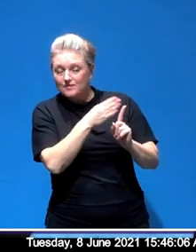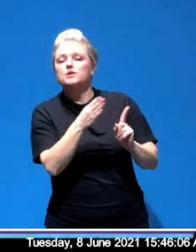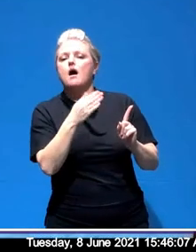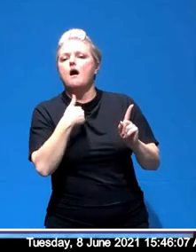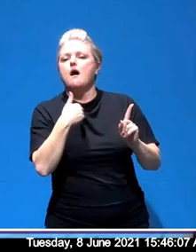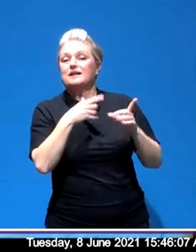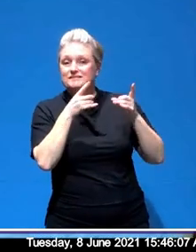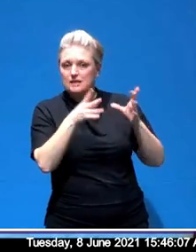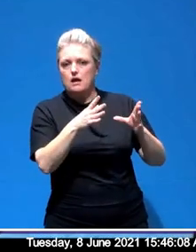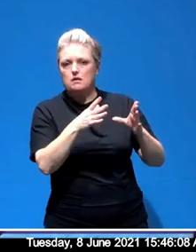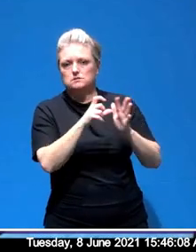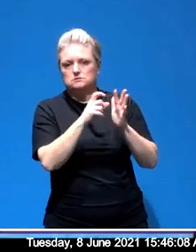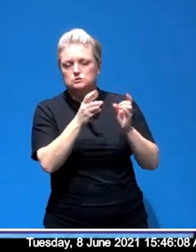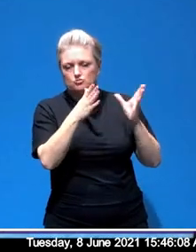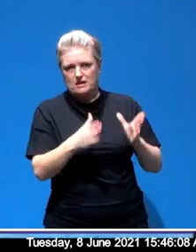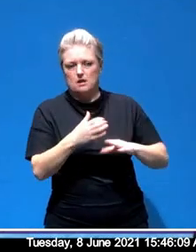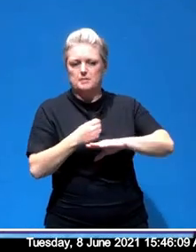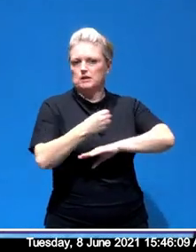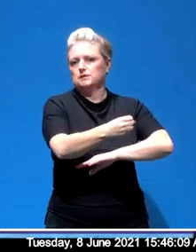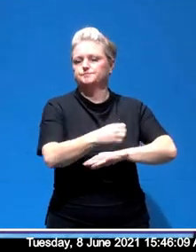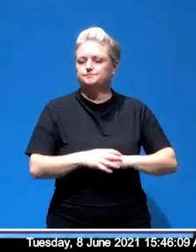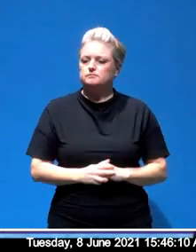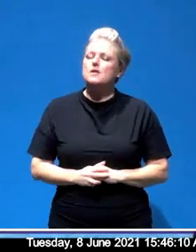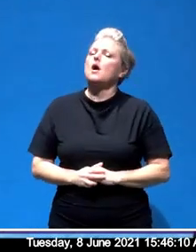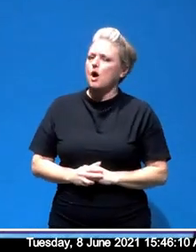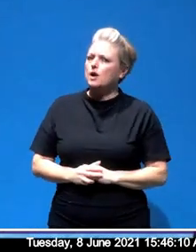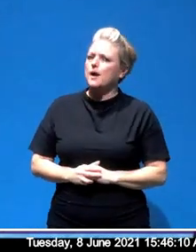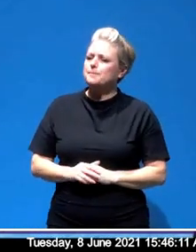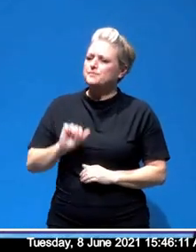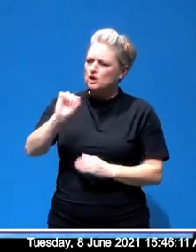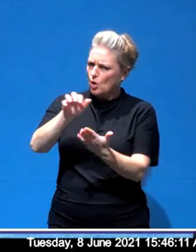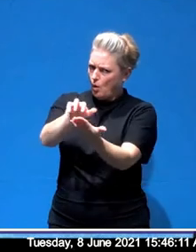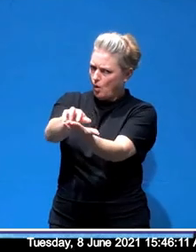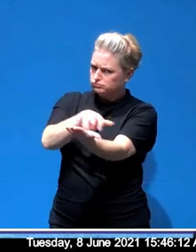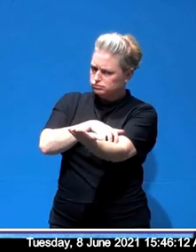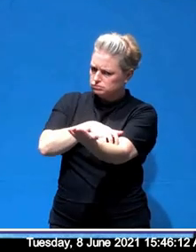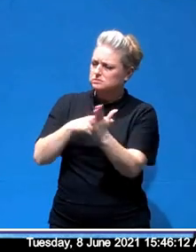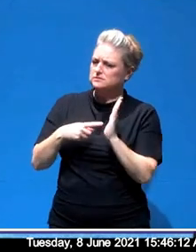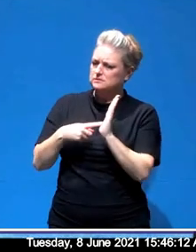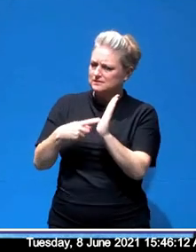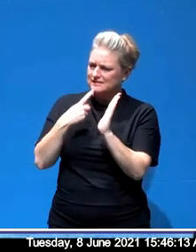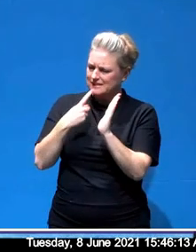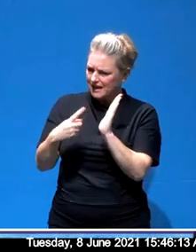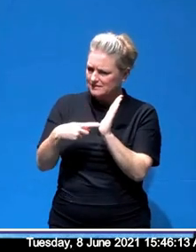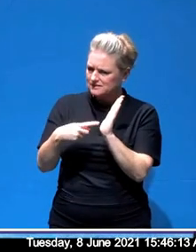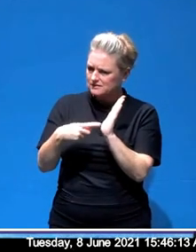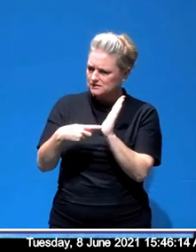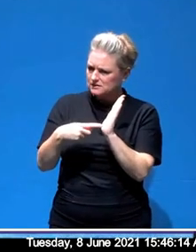I think in your evidence you said that you provided two to three